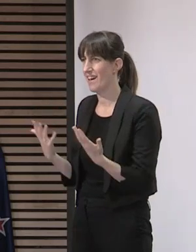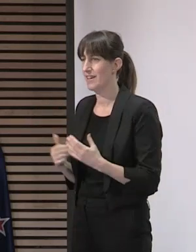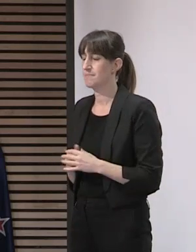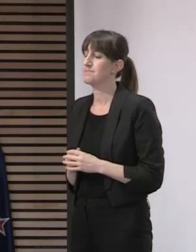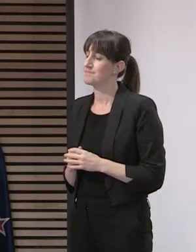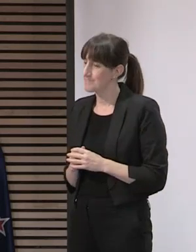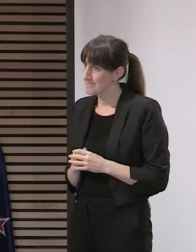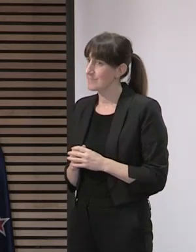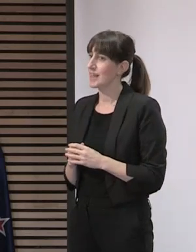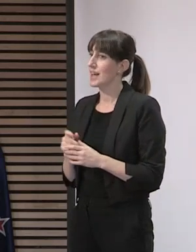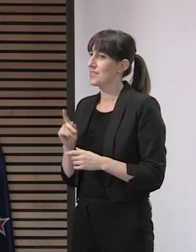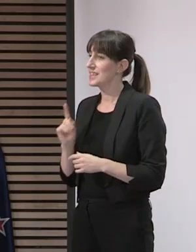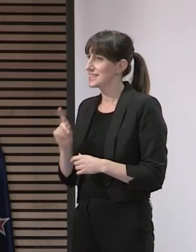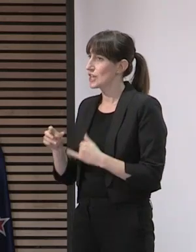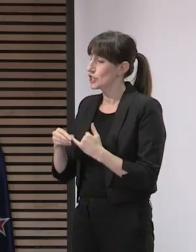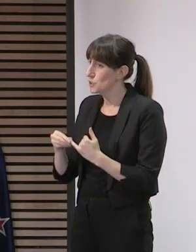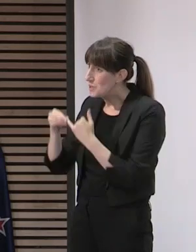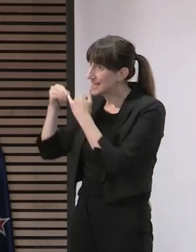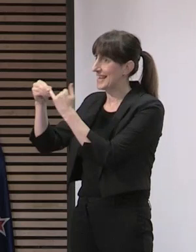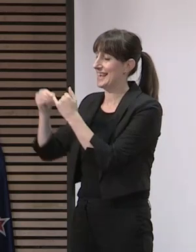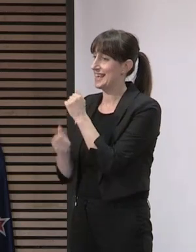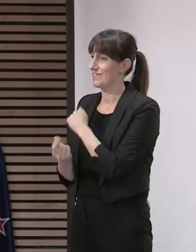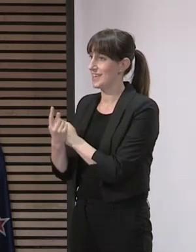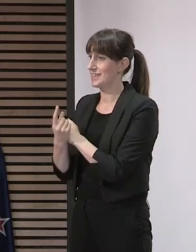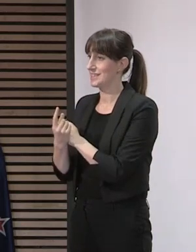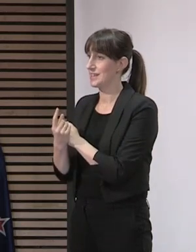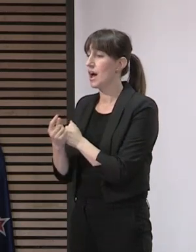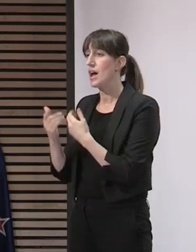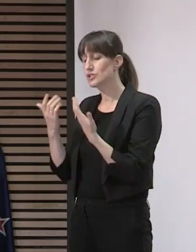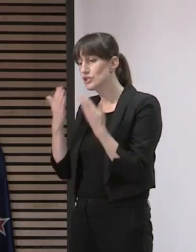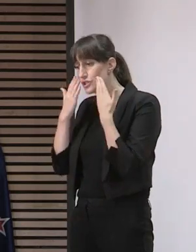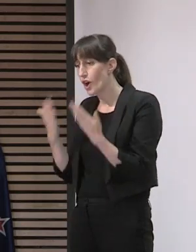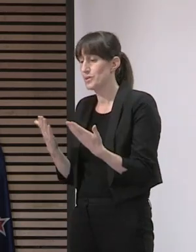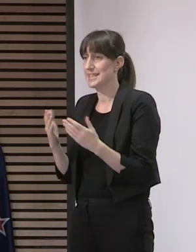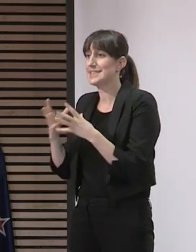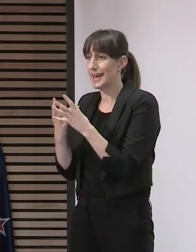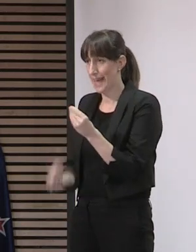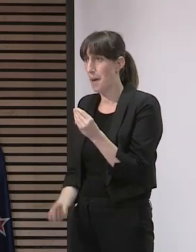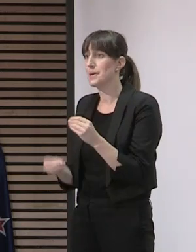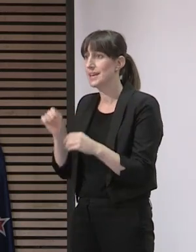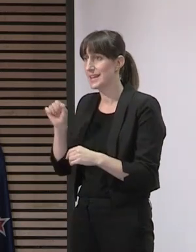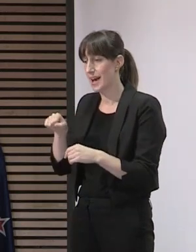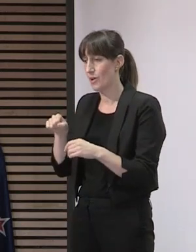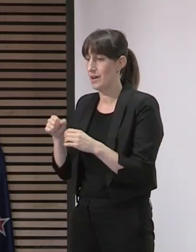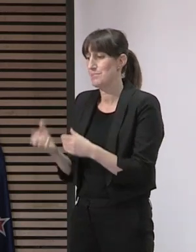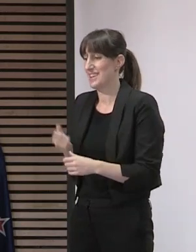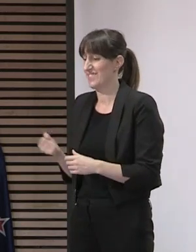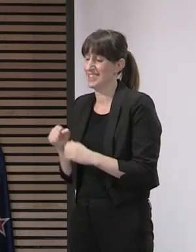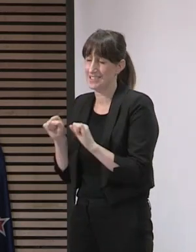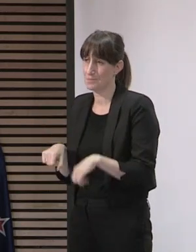acknowledged, again this is a period that is a 1-in-100-year event. But it is going to